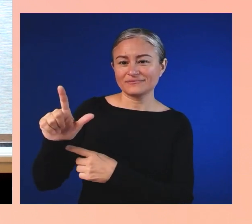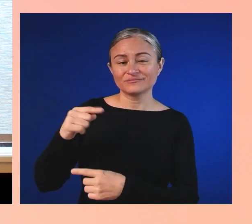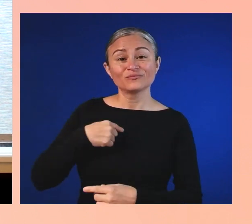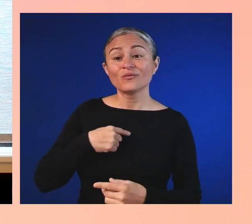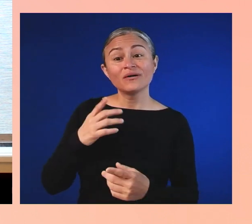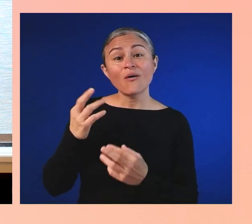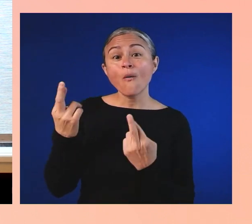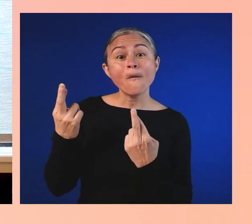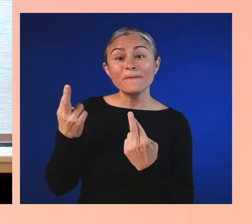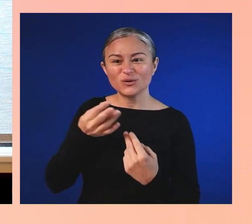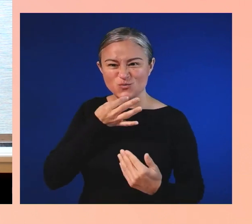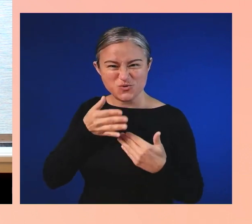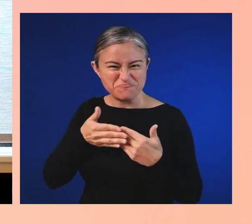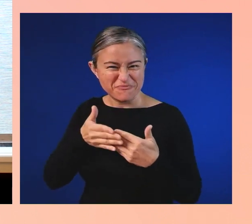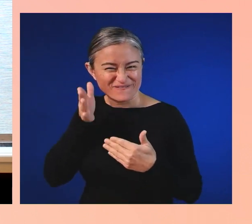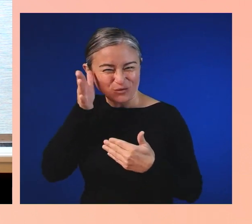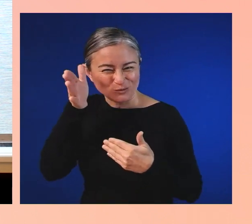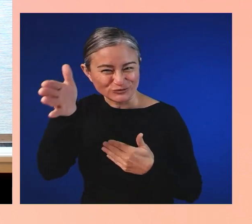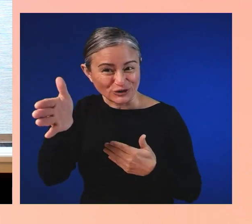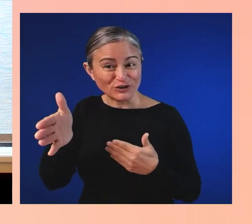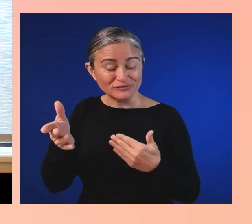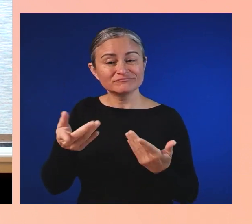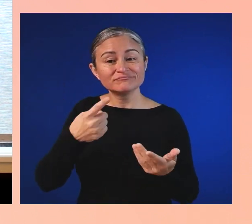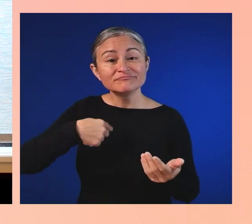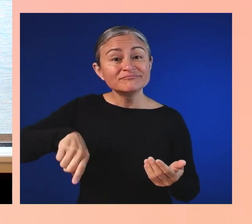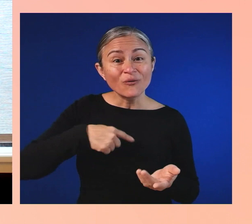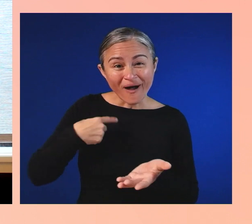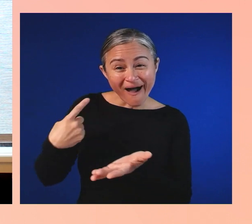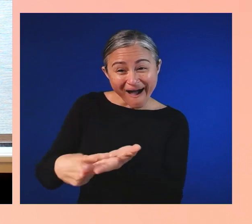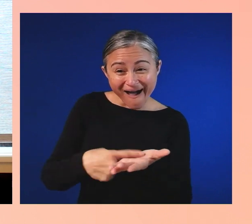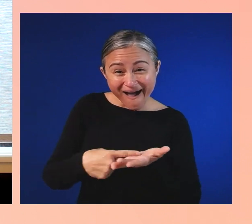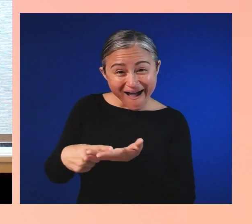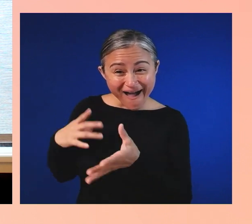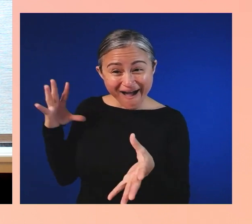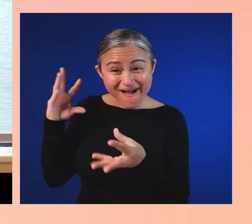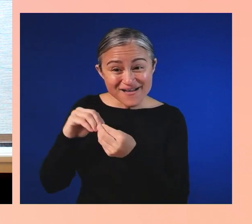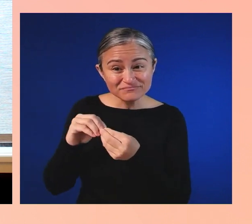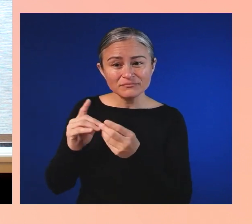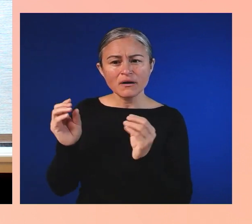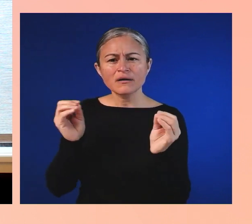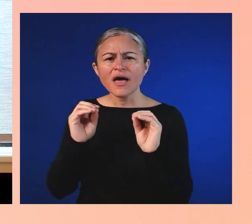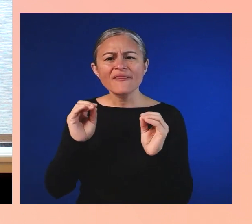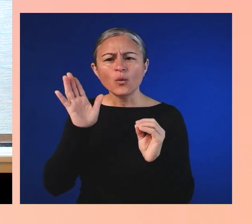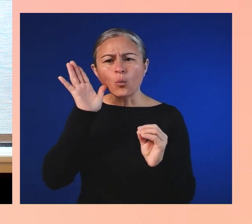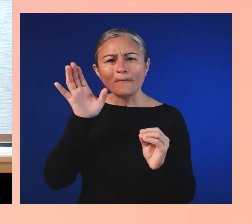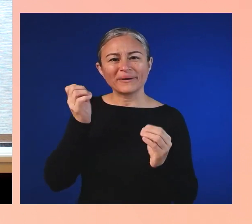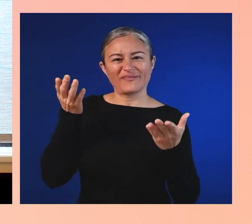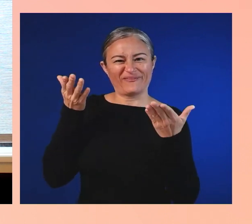be out there in the way they maybe are today, are new in the way they are today.